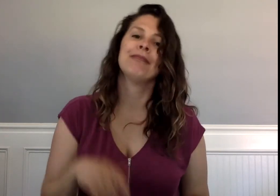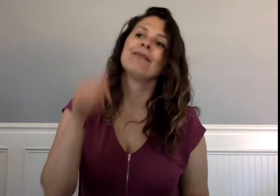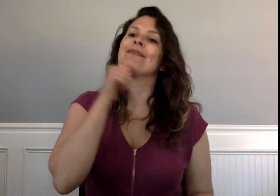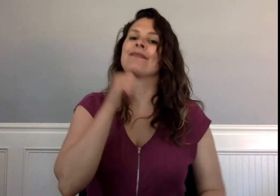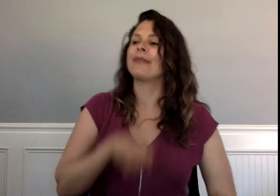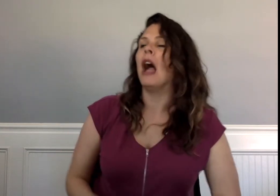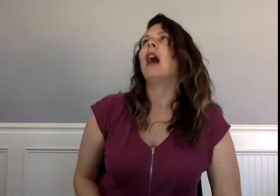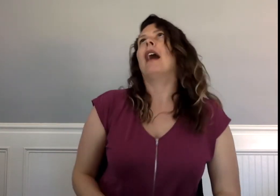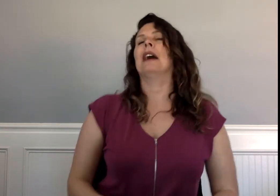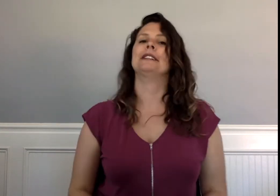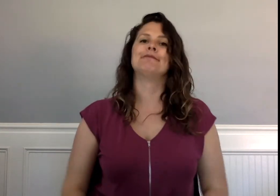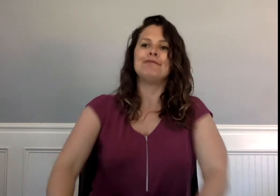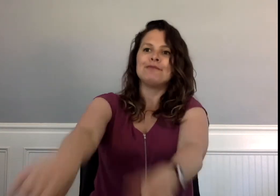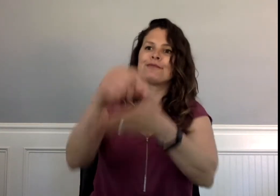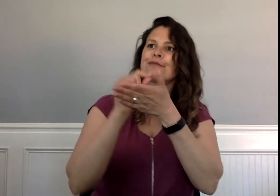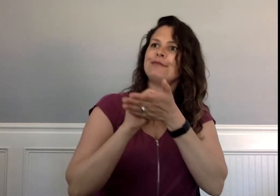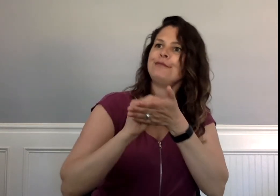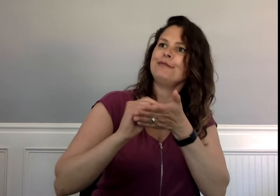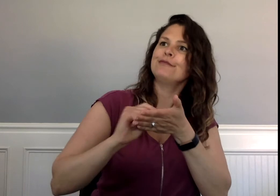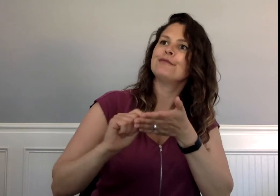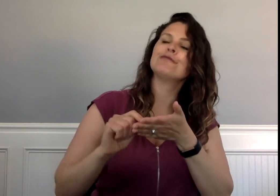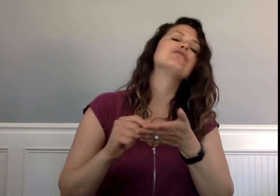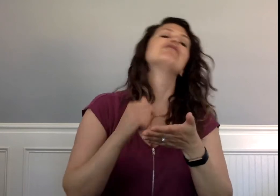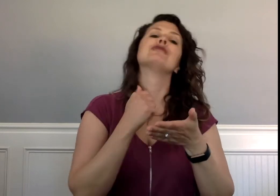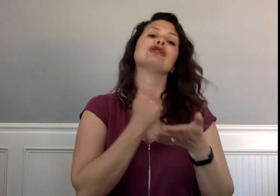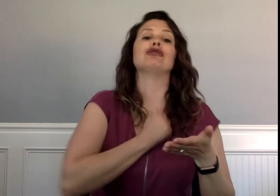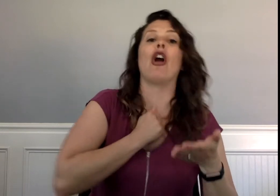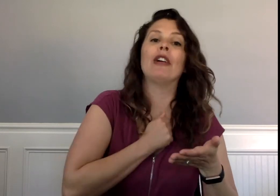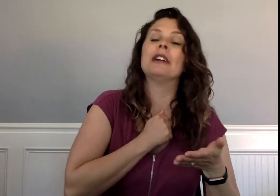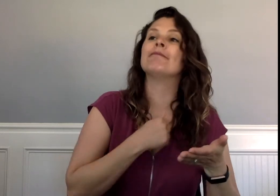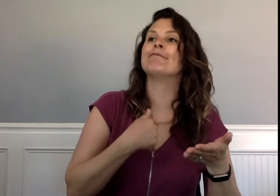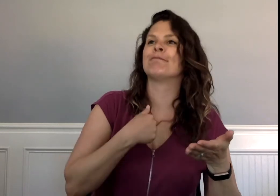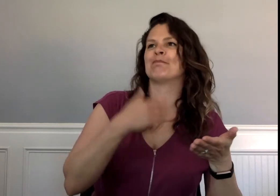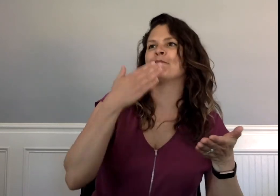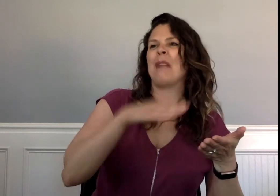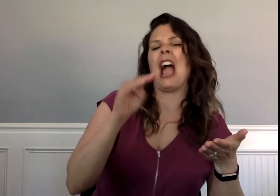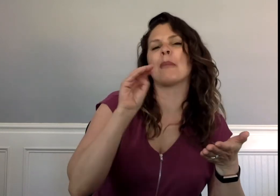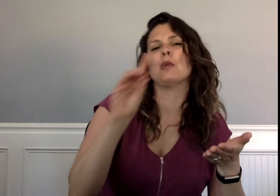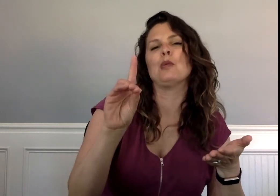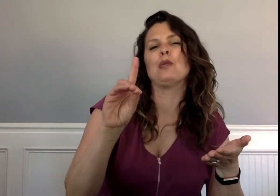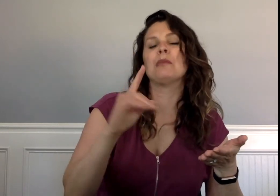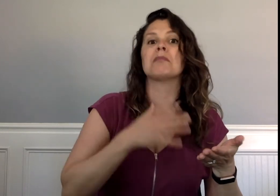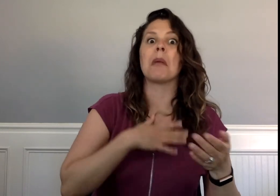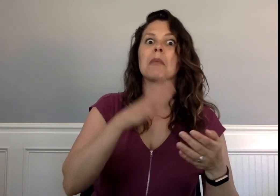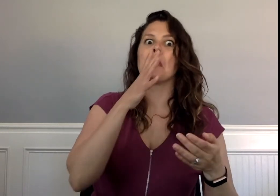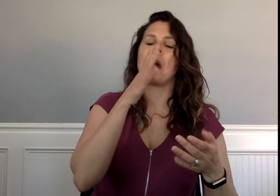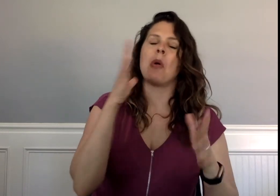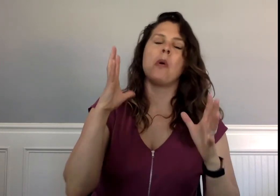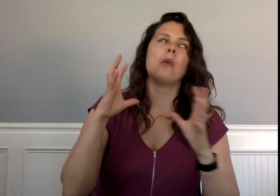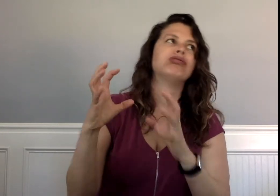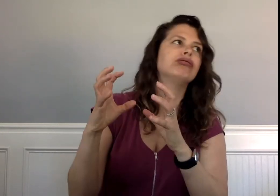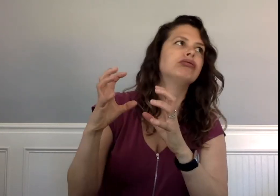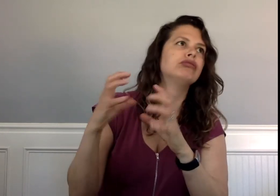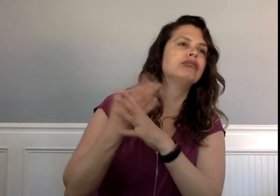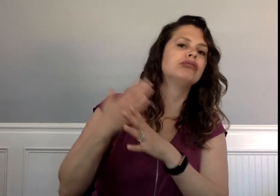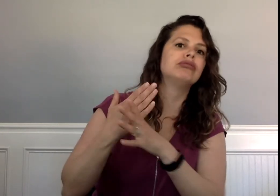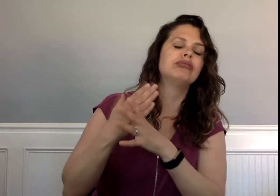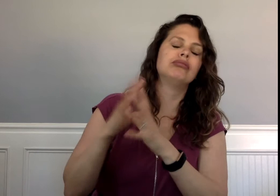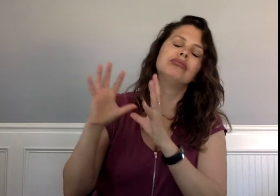The girl scribbled on her pad of paper. "Sorry. In a bad mood. My mother is making me crazy!"